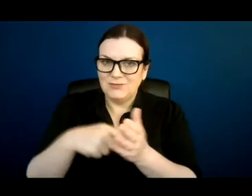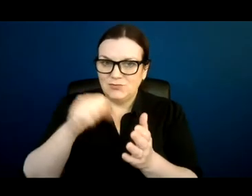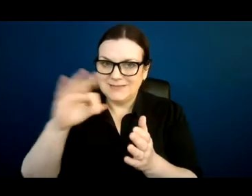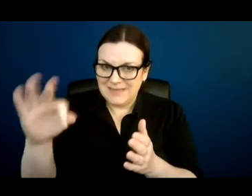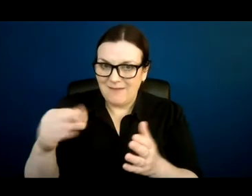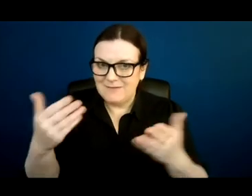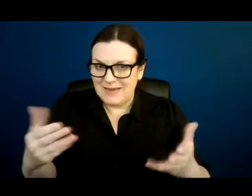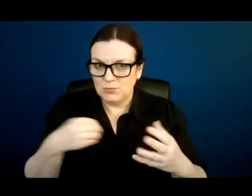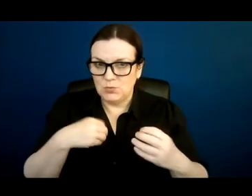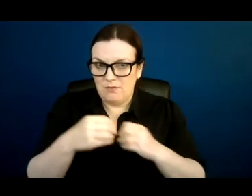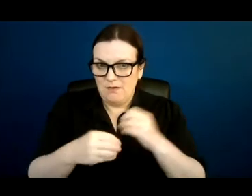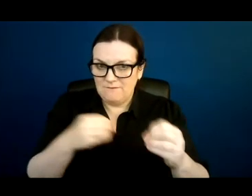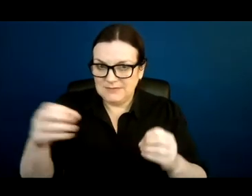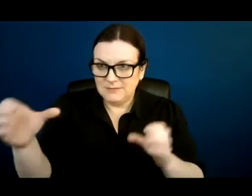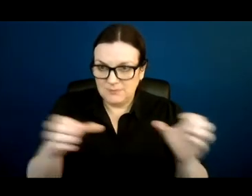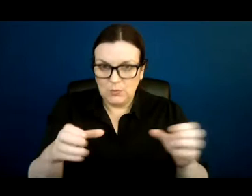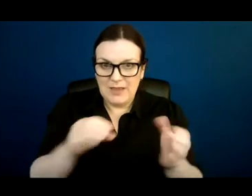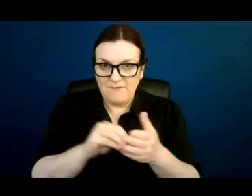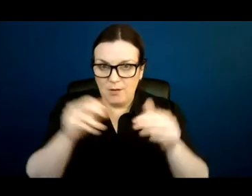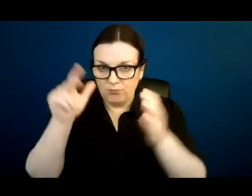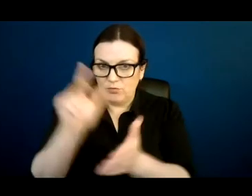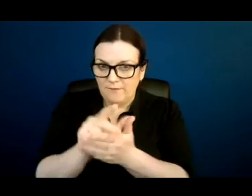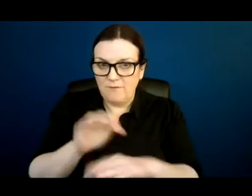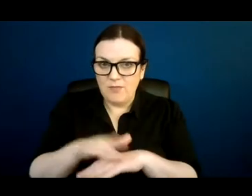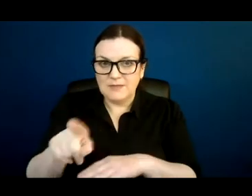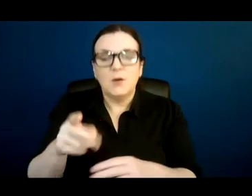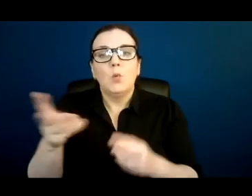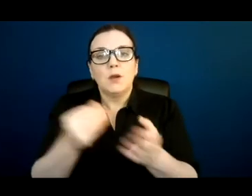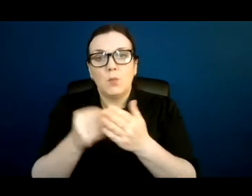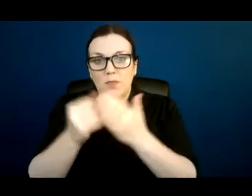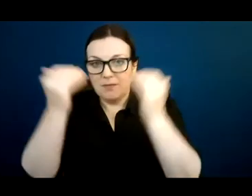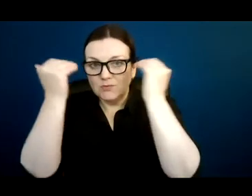We have been working with members of the judiciary around the planning of the listing